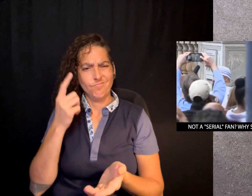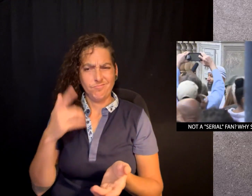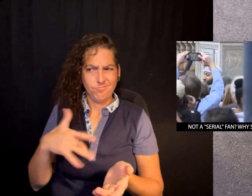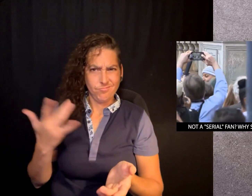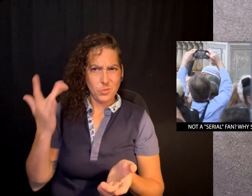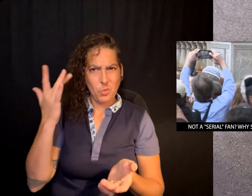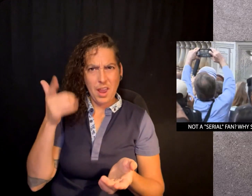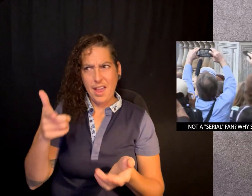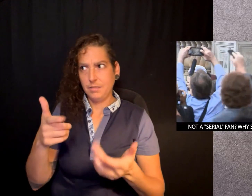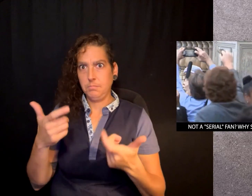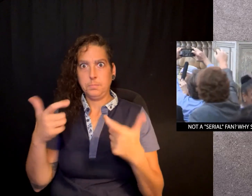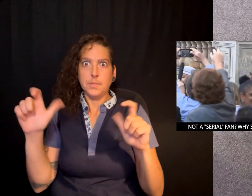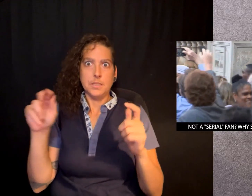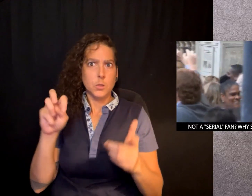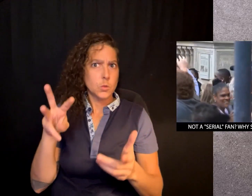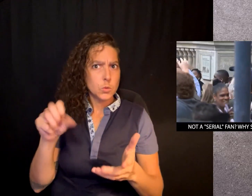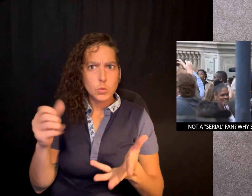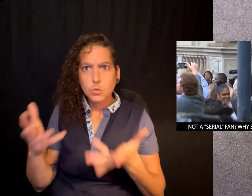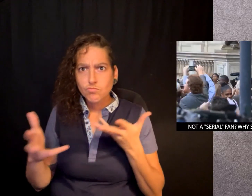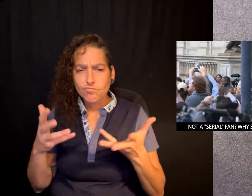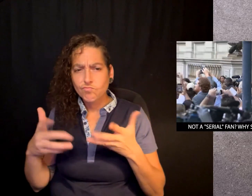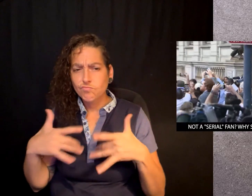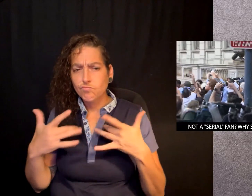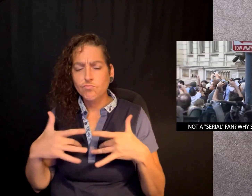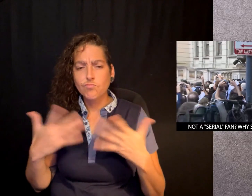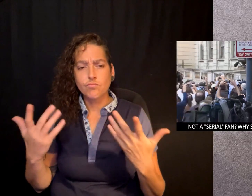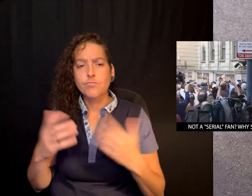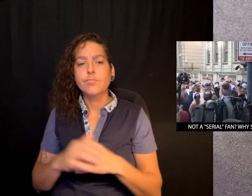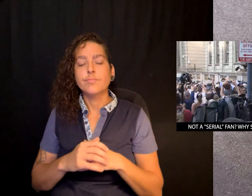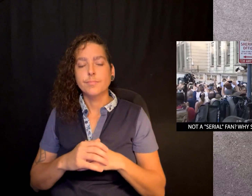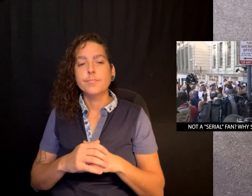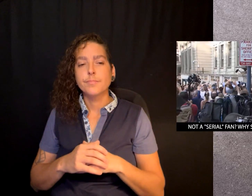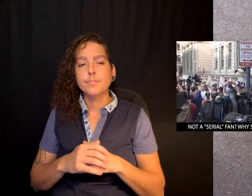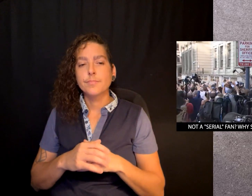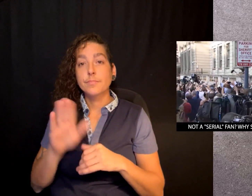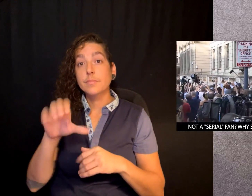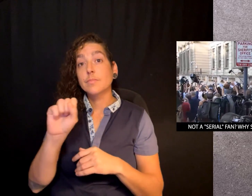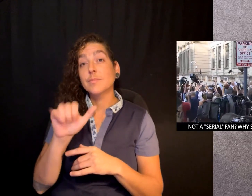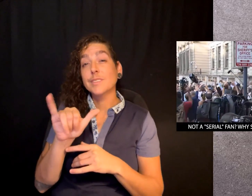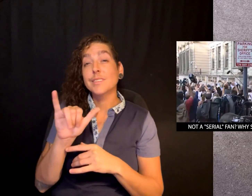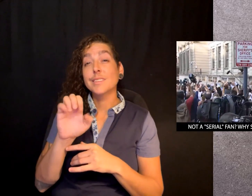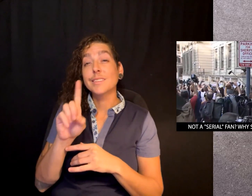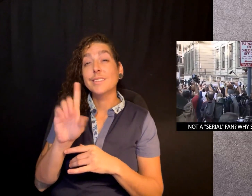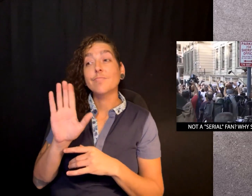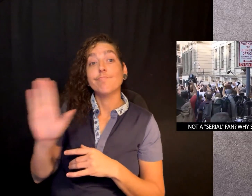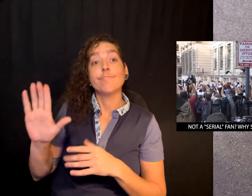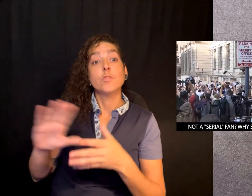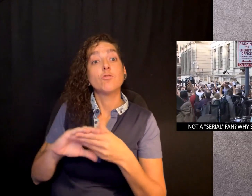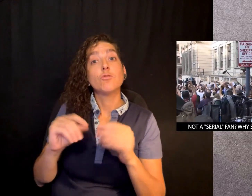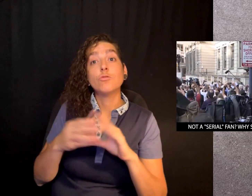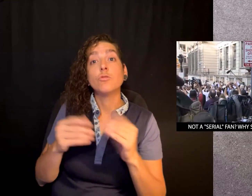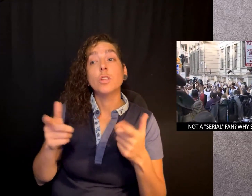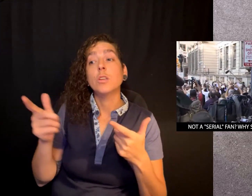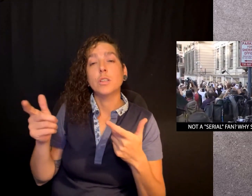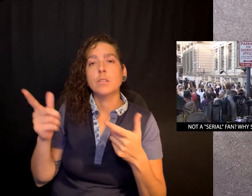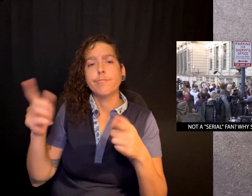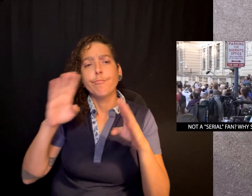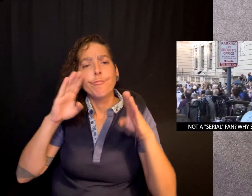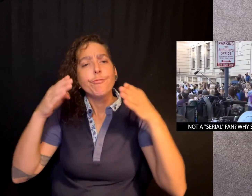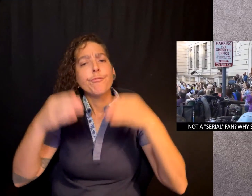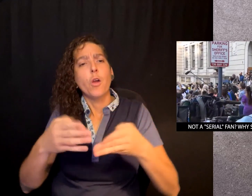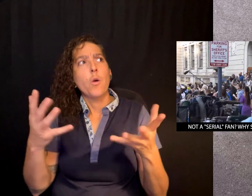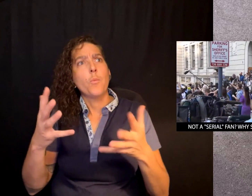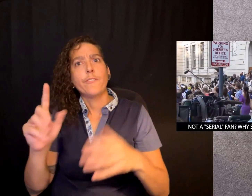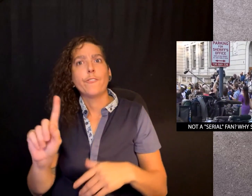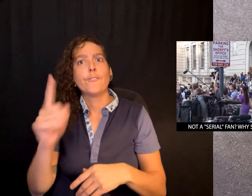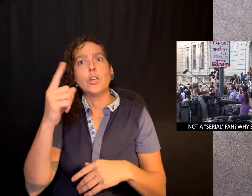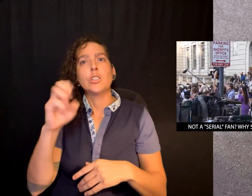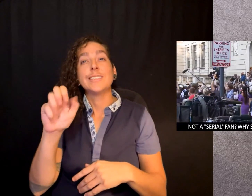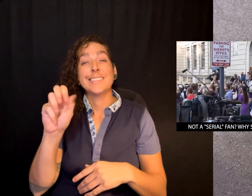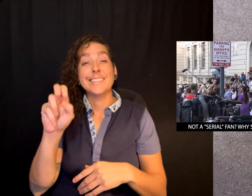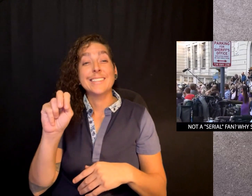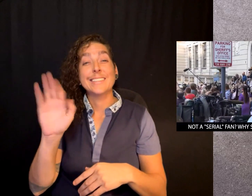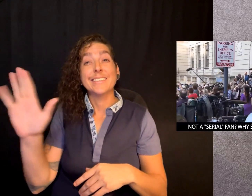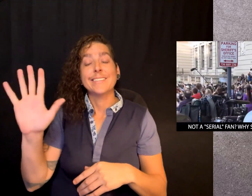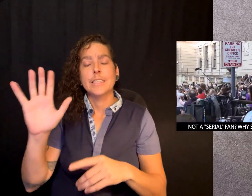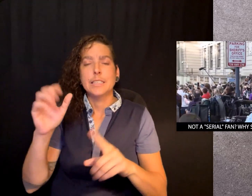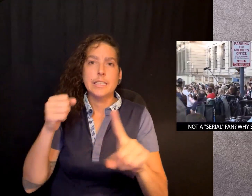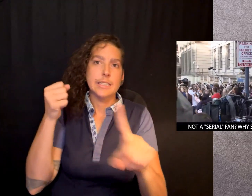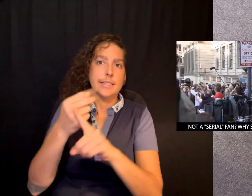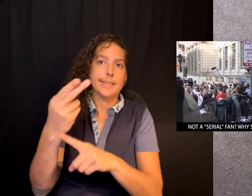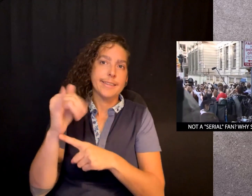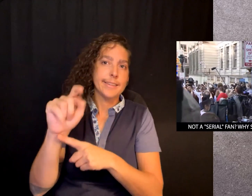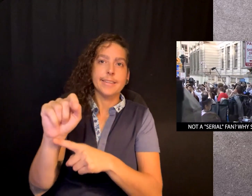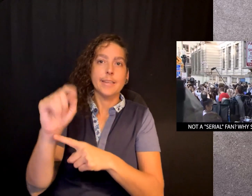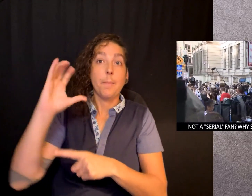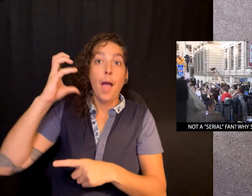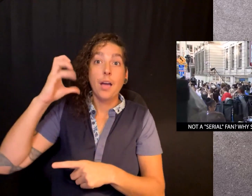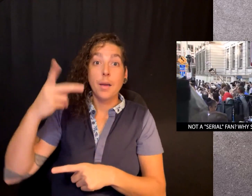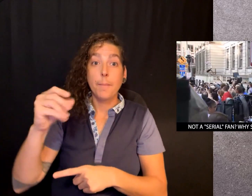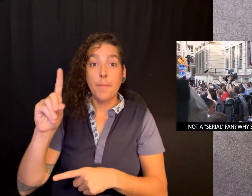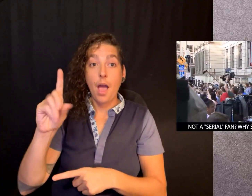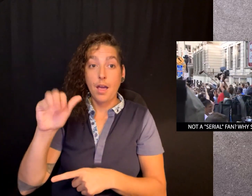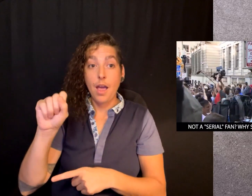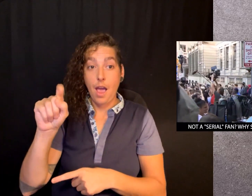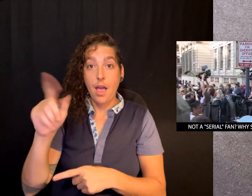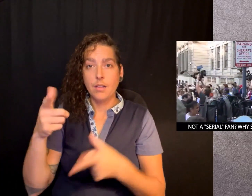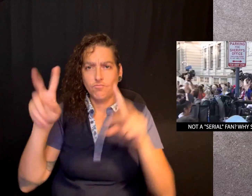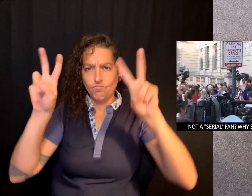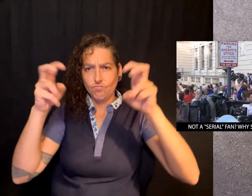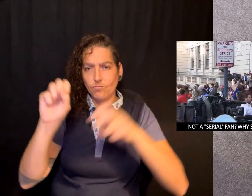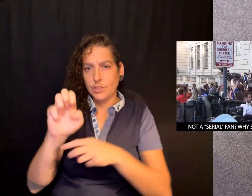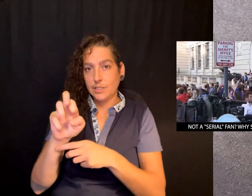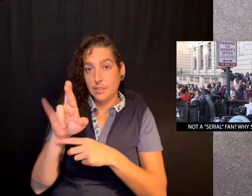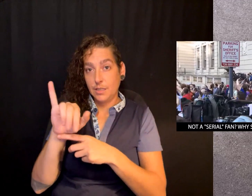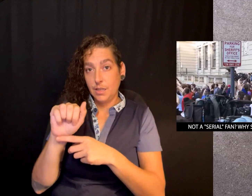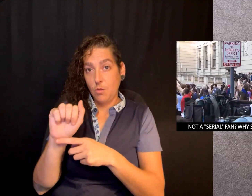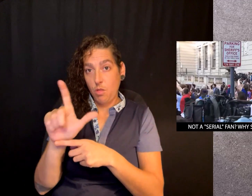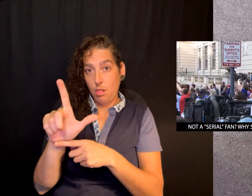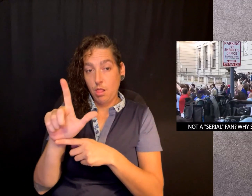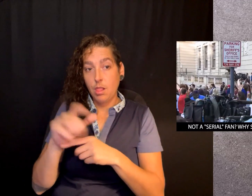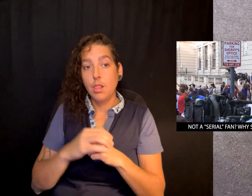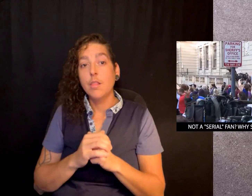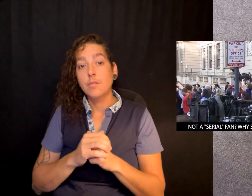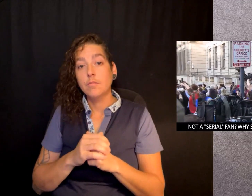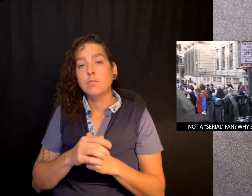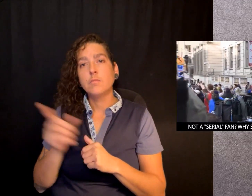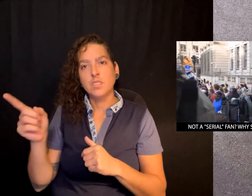big news Syed's story is the focus of the first season of a hit podcast entitled Serial